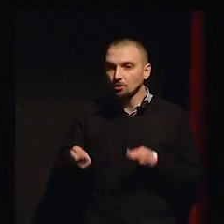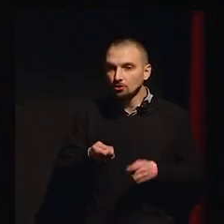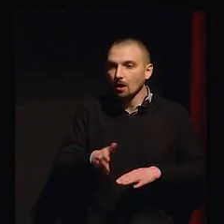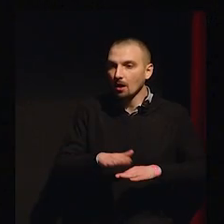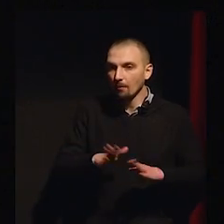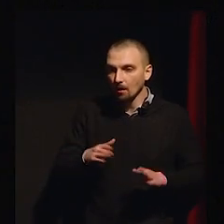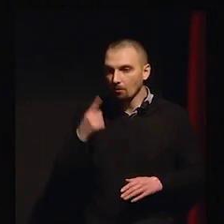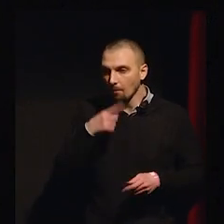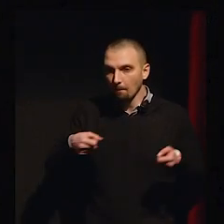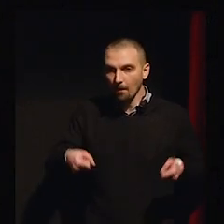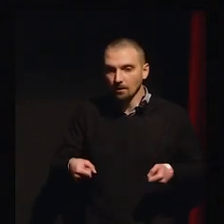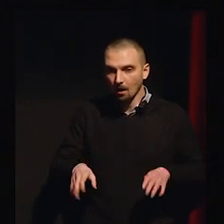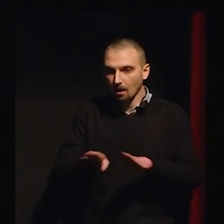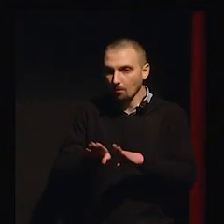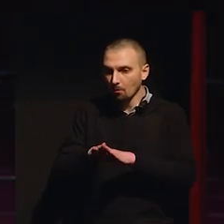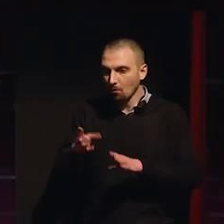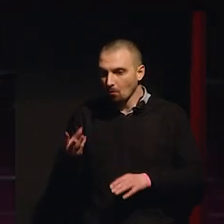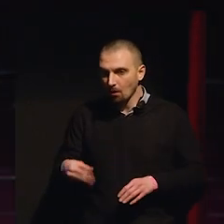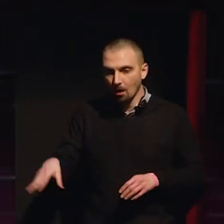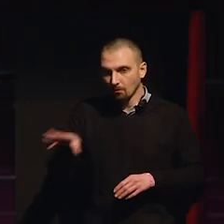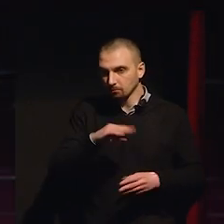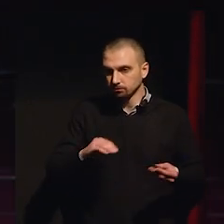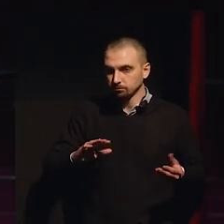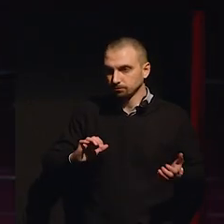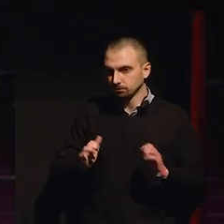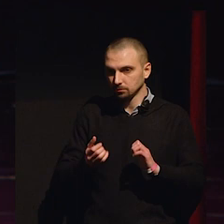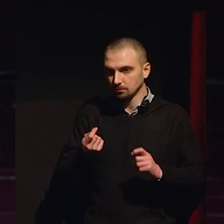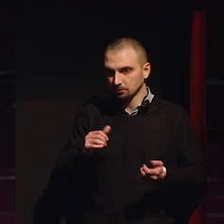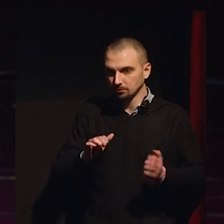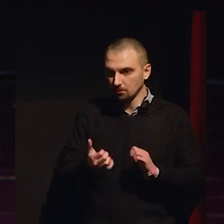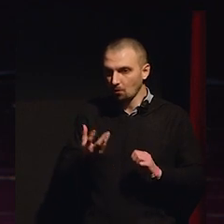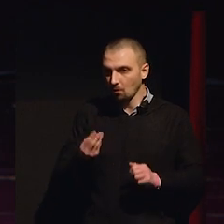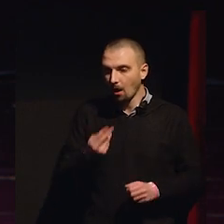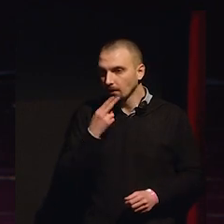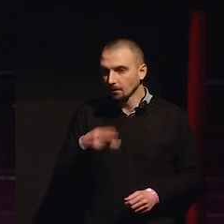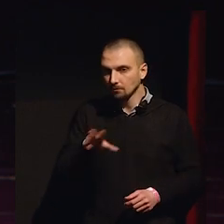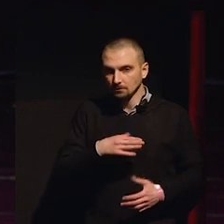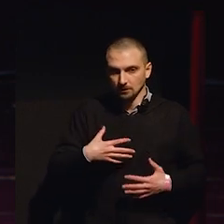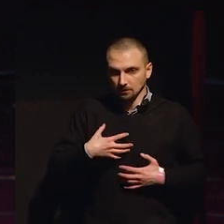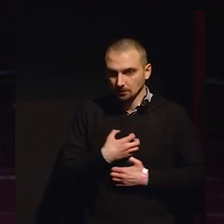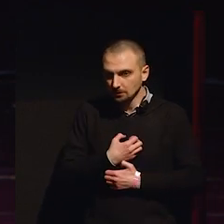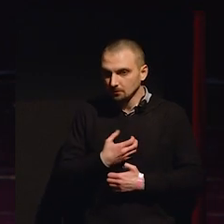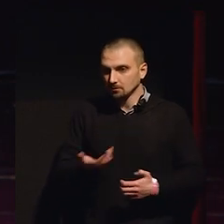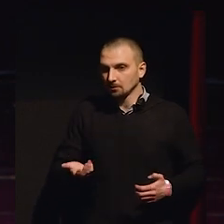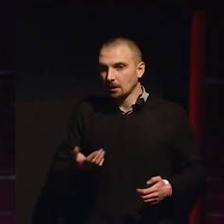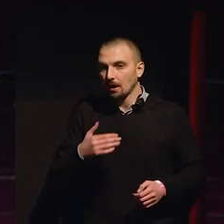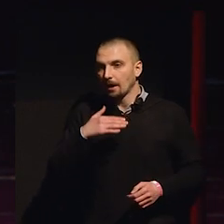Cause even the marketplaces were shut down. And women no longer had access to turkey necks, chicken skin,